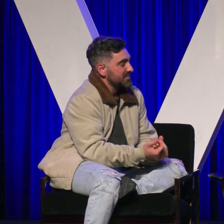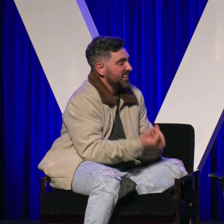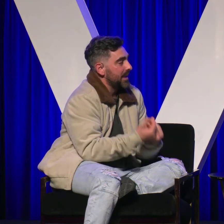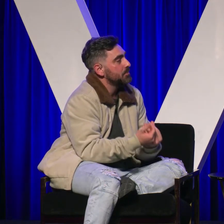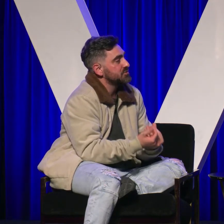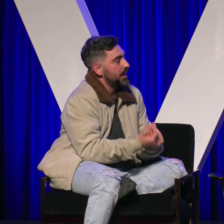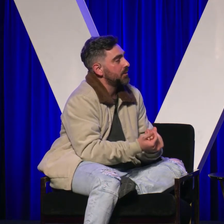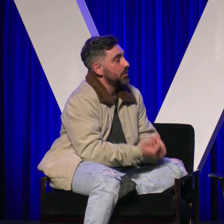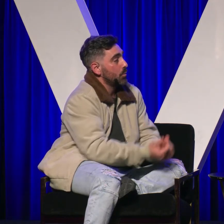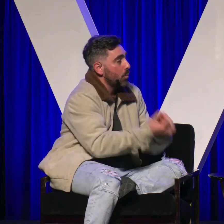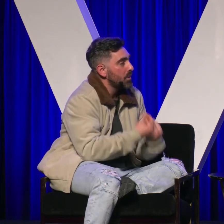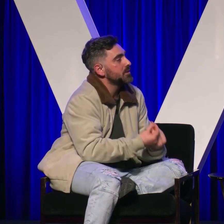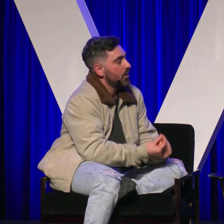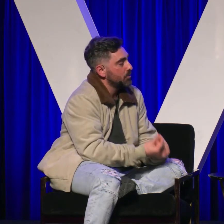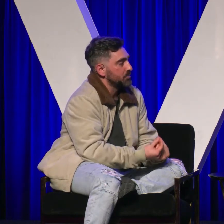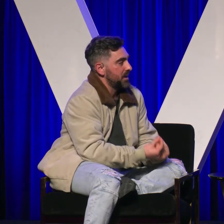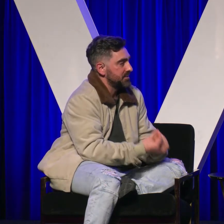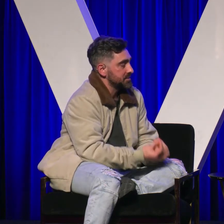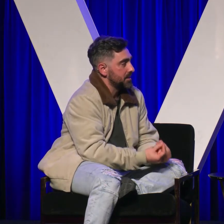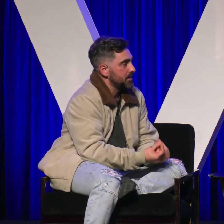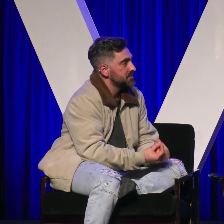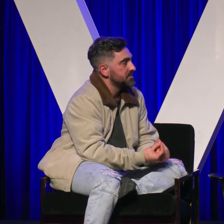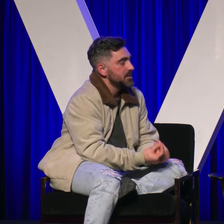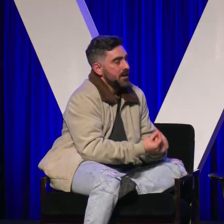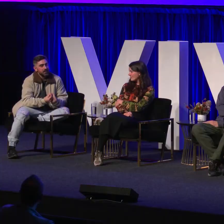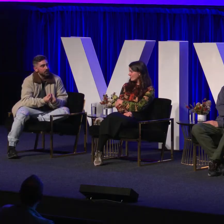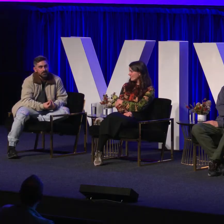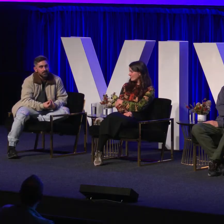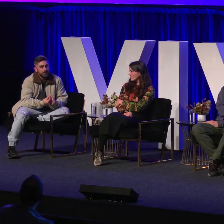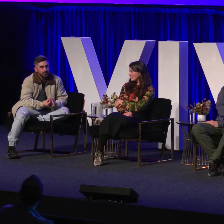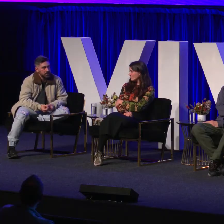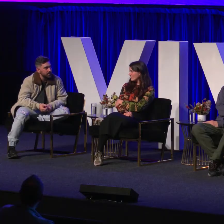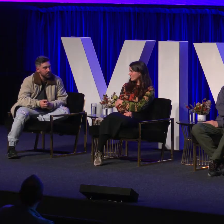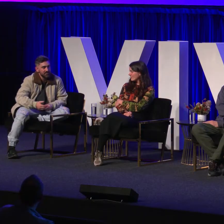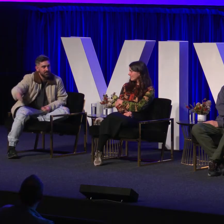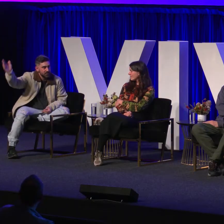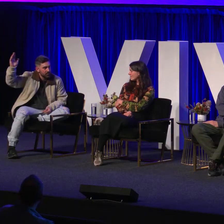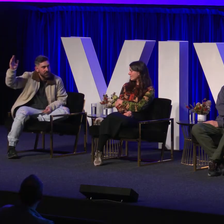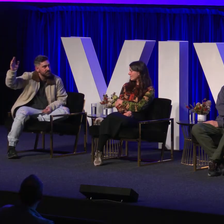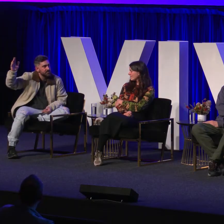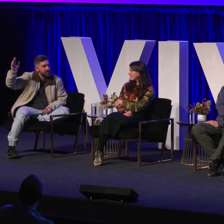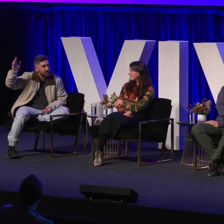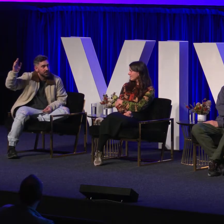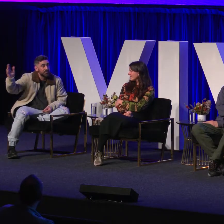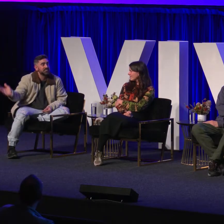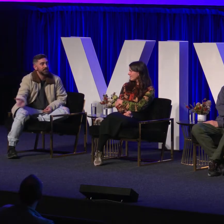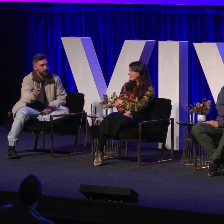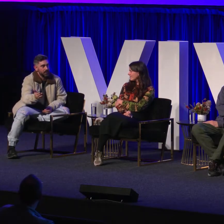like, how much power we hold as the artists, not big, massive corporations that go and sell our art.